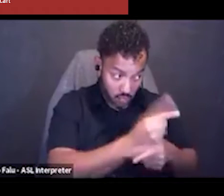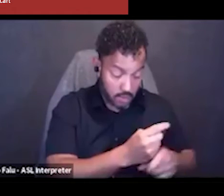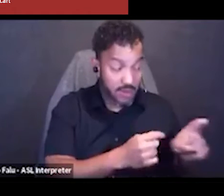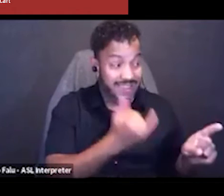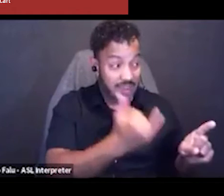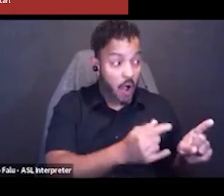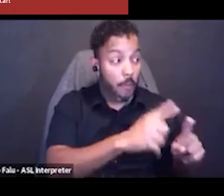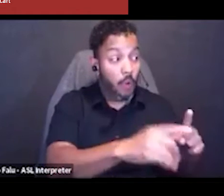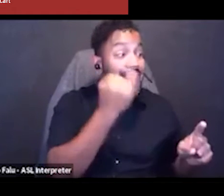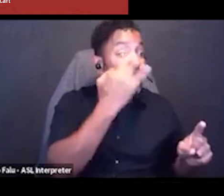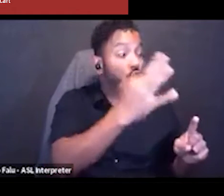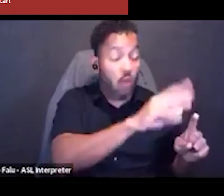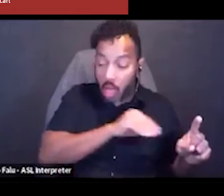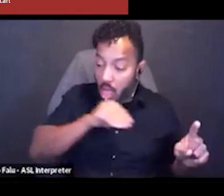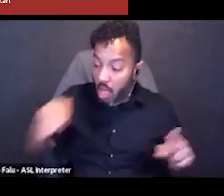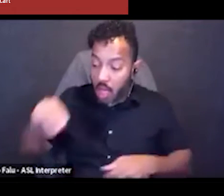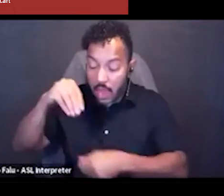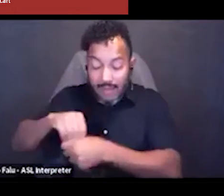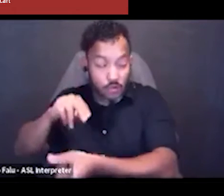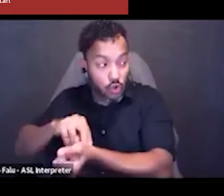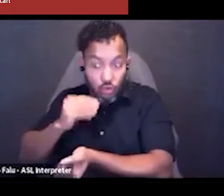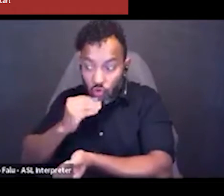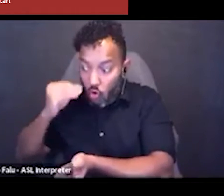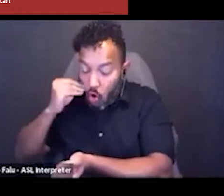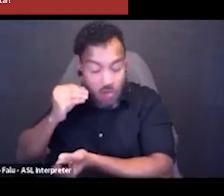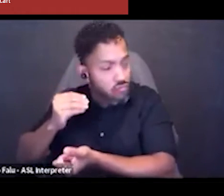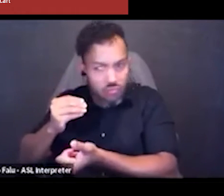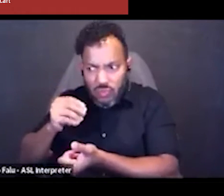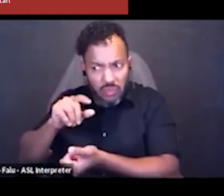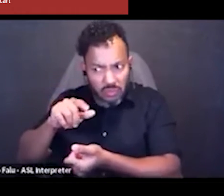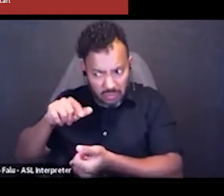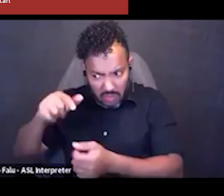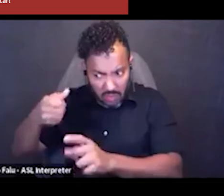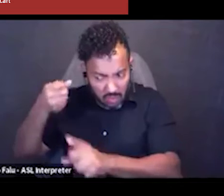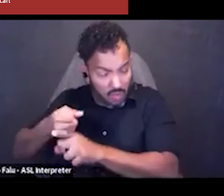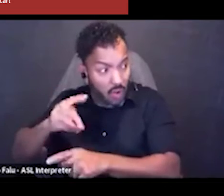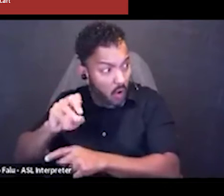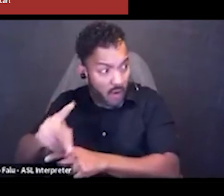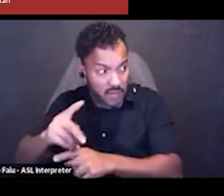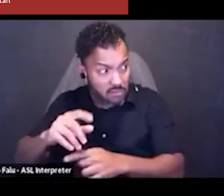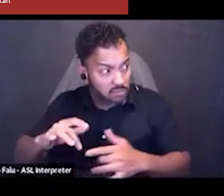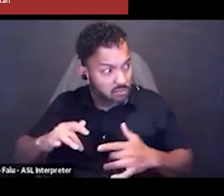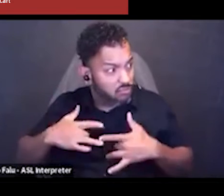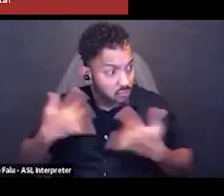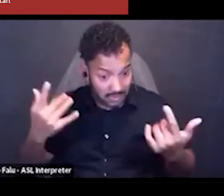First of all, I'm Tyree Brown, I'm an artist and title disability advocate is very humble